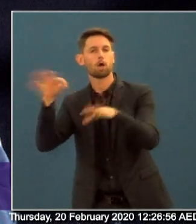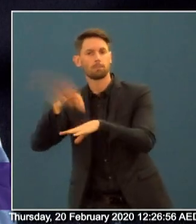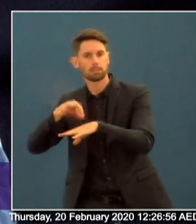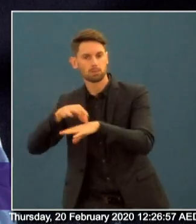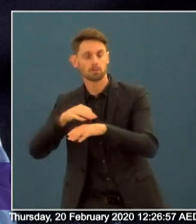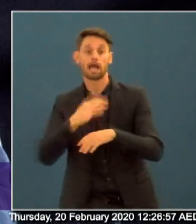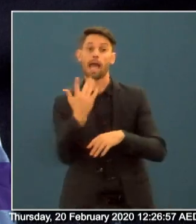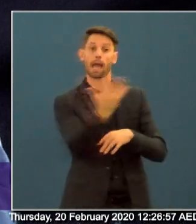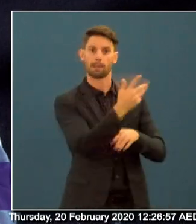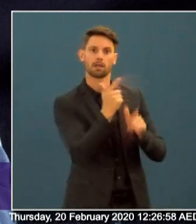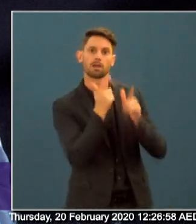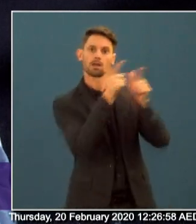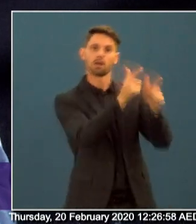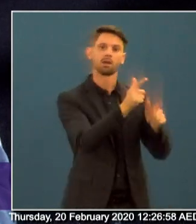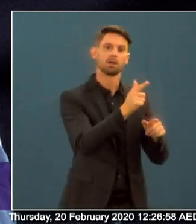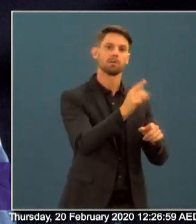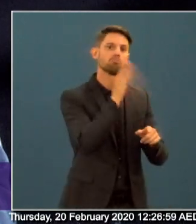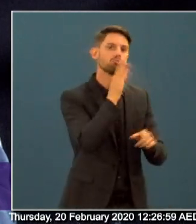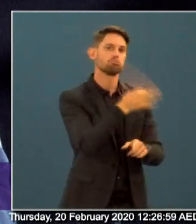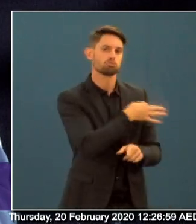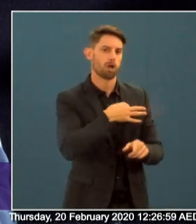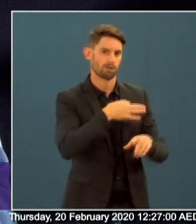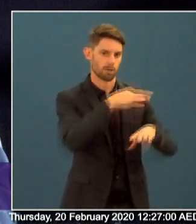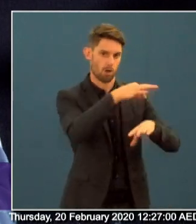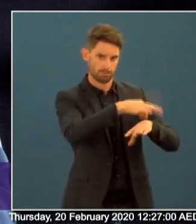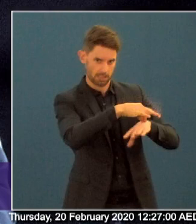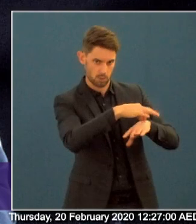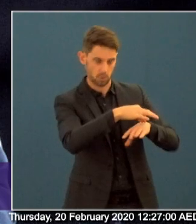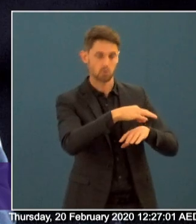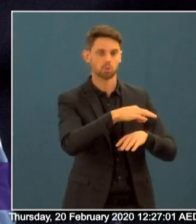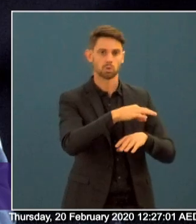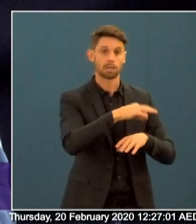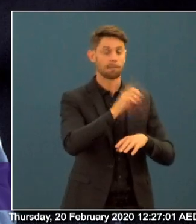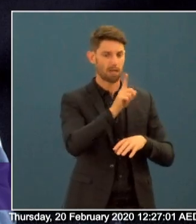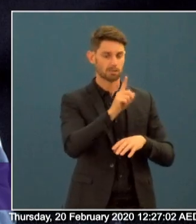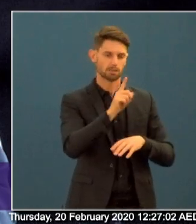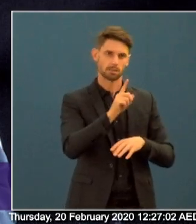I know we've previously looked, and the use of private hospitalisations